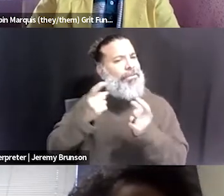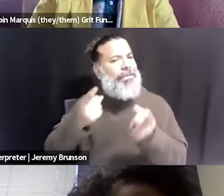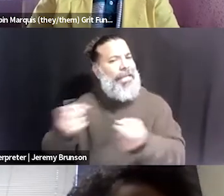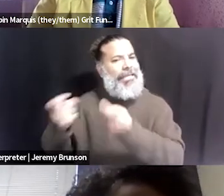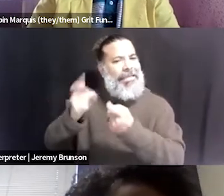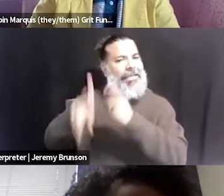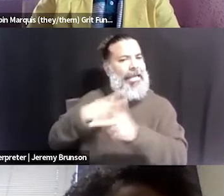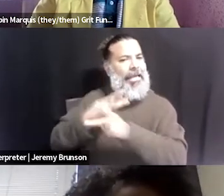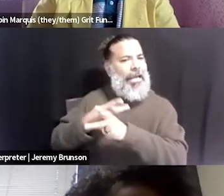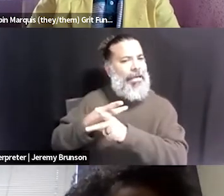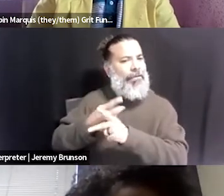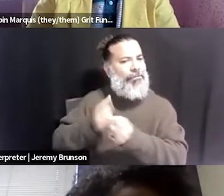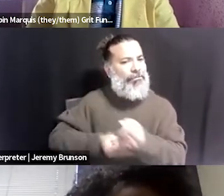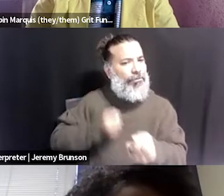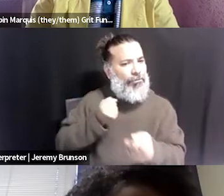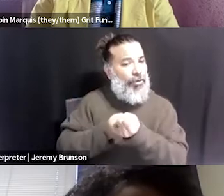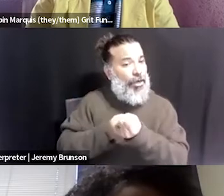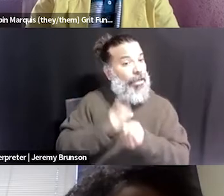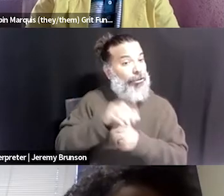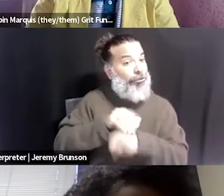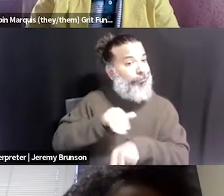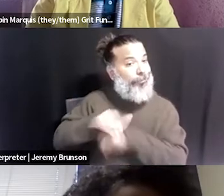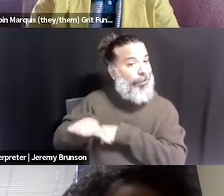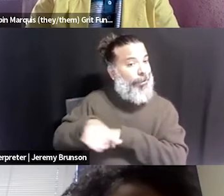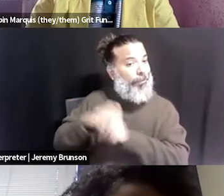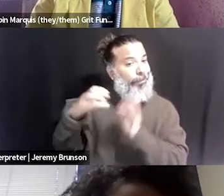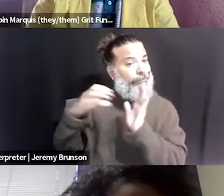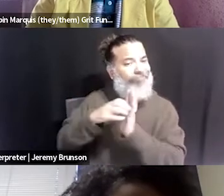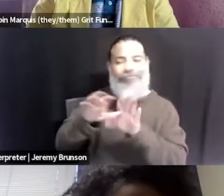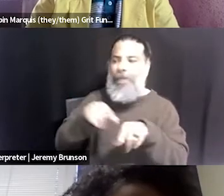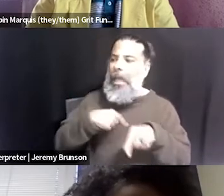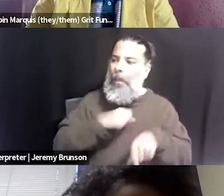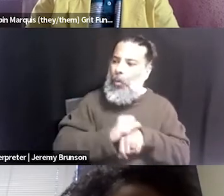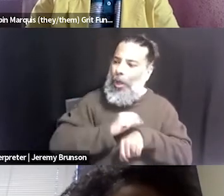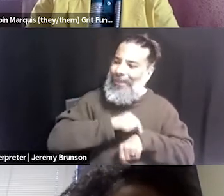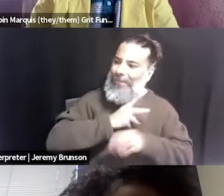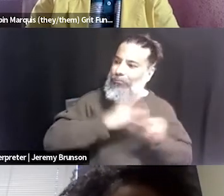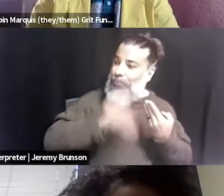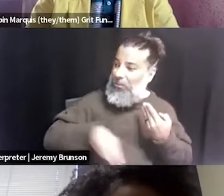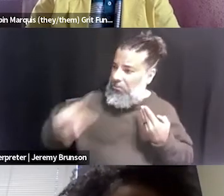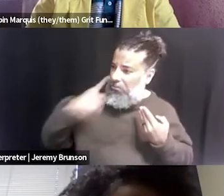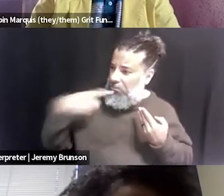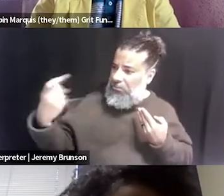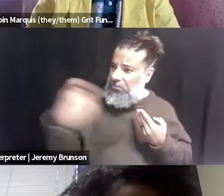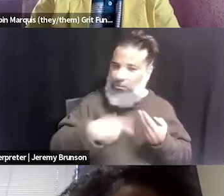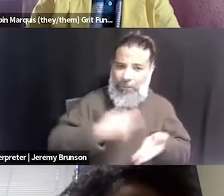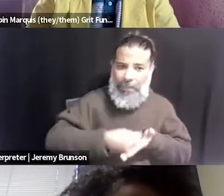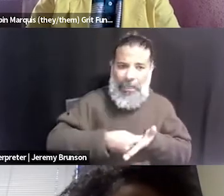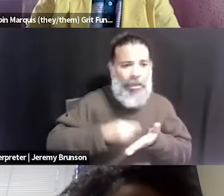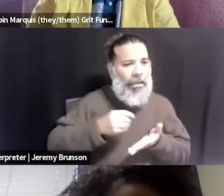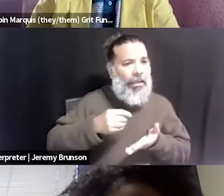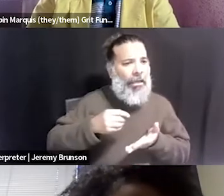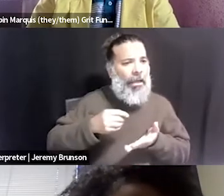did you send a blurb and say I'm working on this project, here is a portion I think you